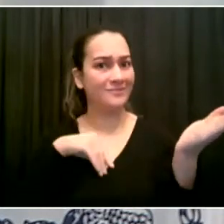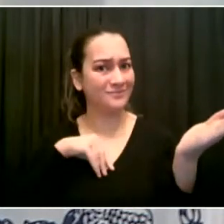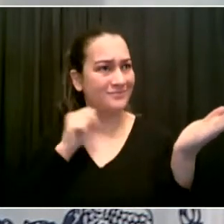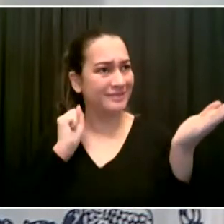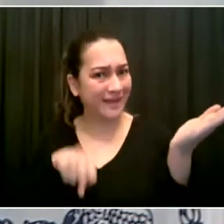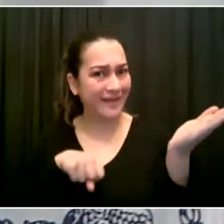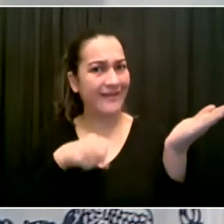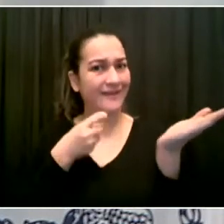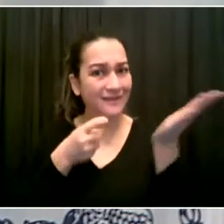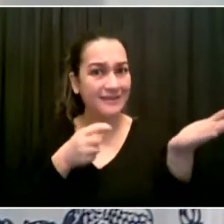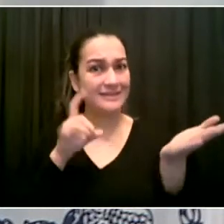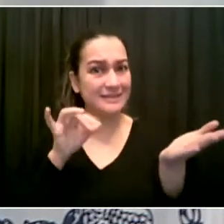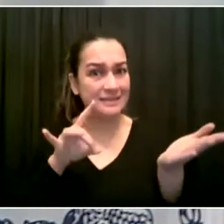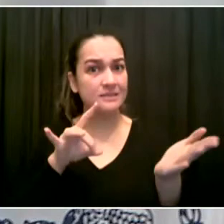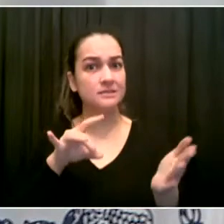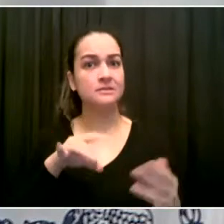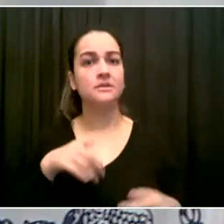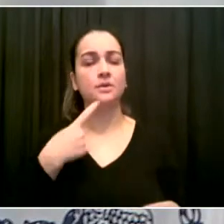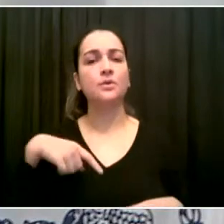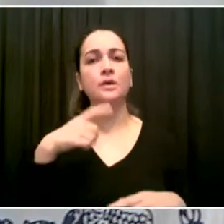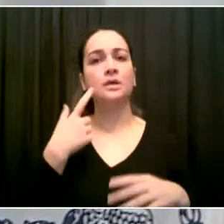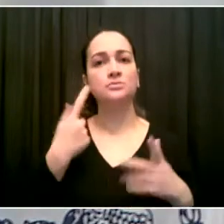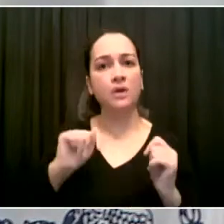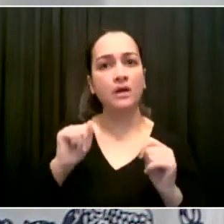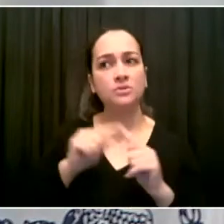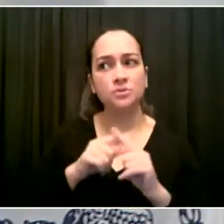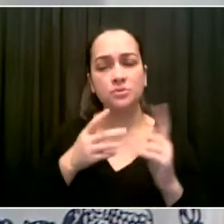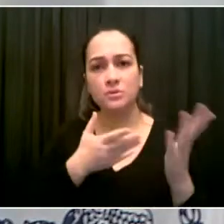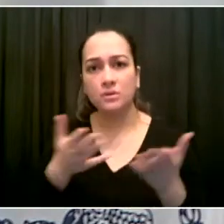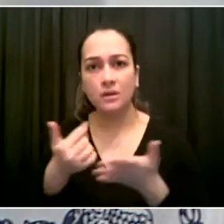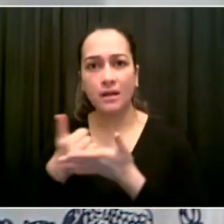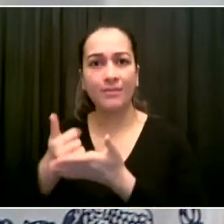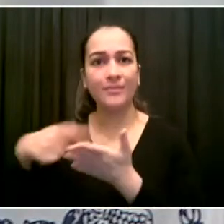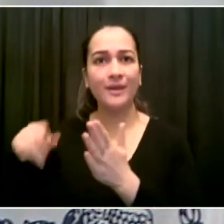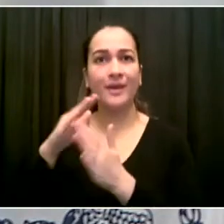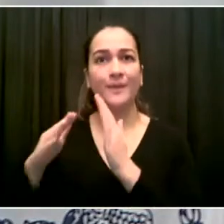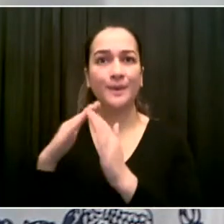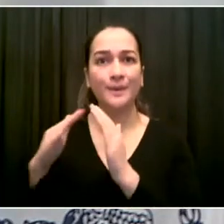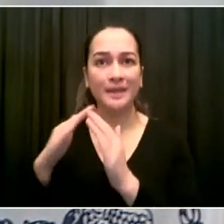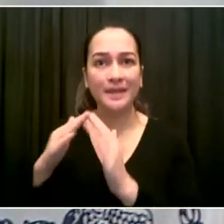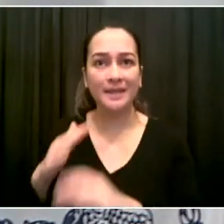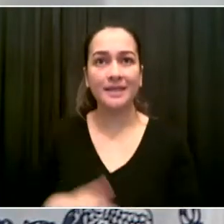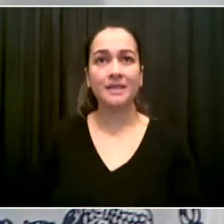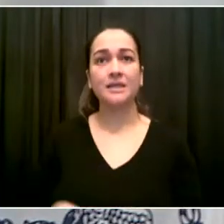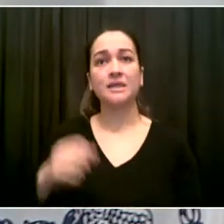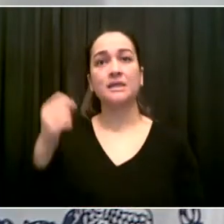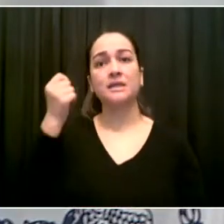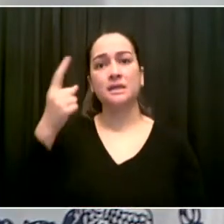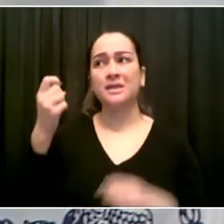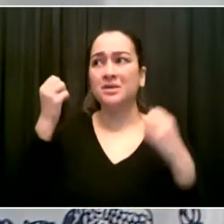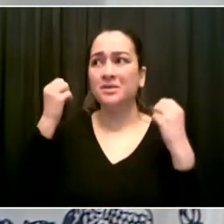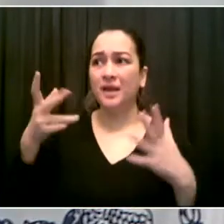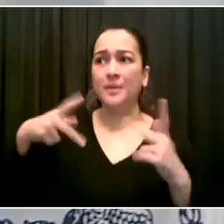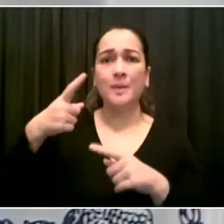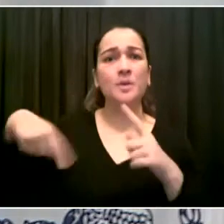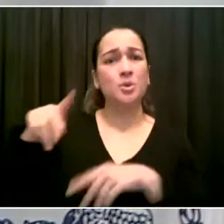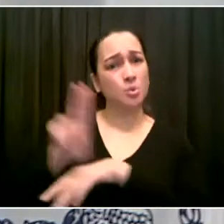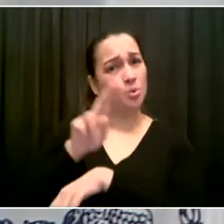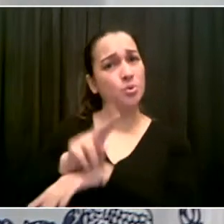CANNABIS LEGALIZATION AND TO FOCUS ON COMMUNITIES THAT HAVE BEEN